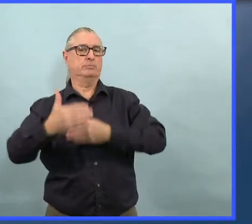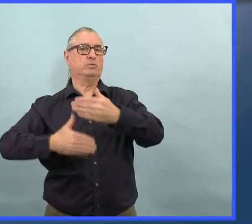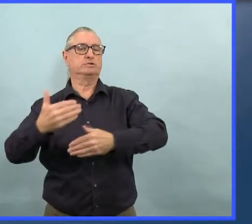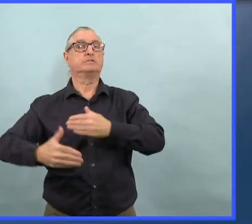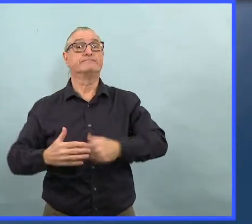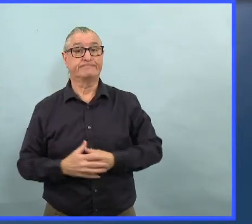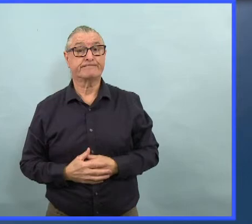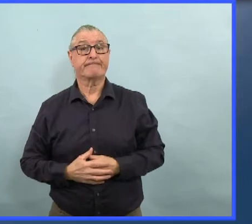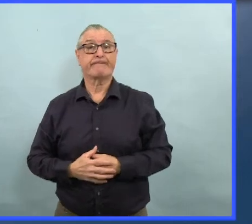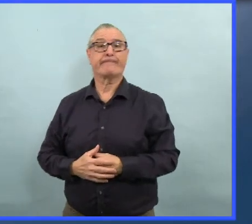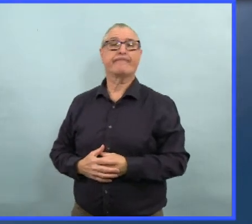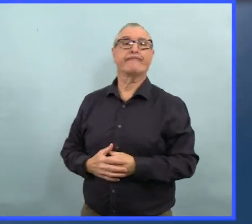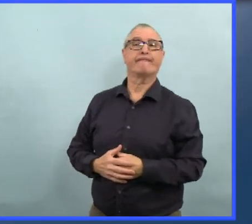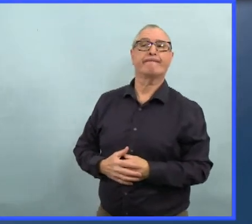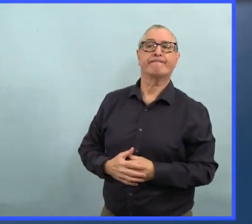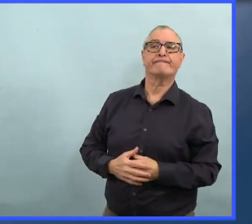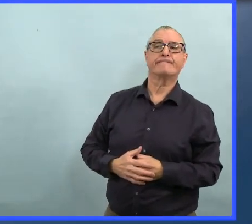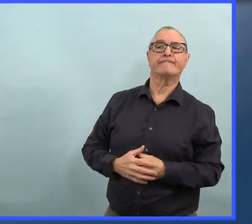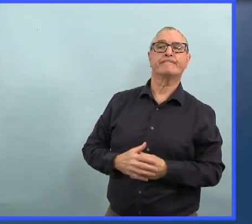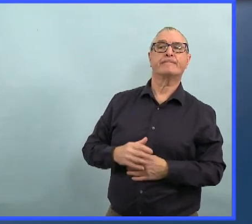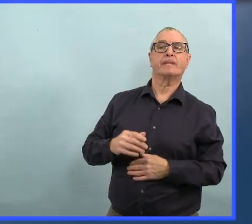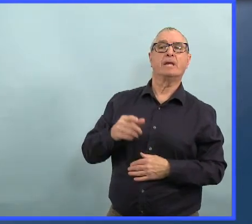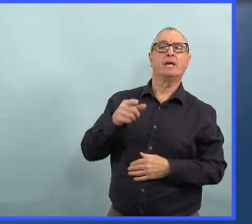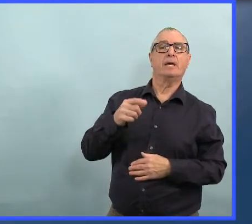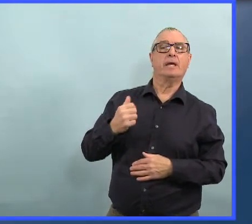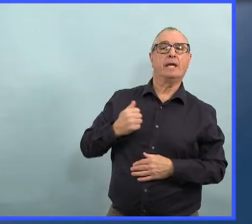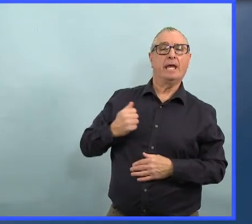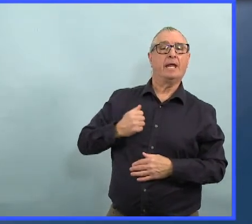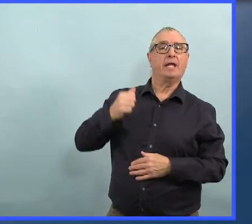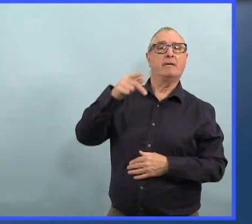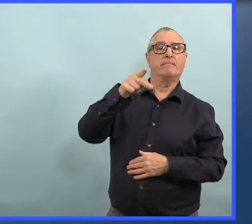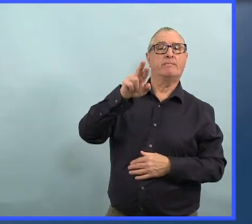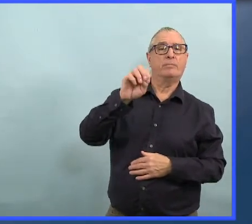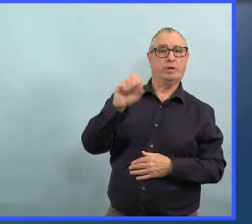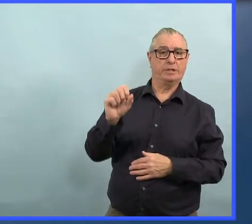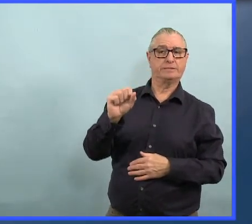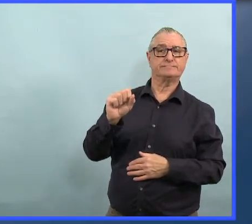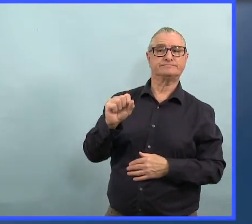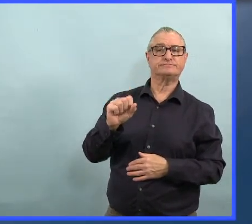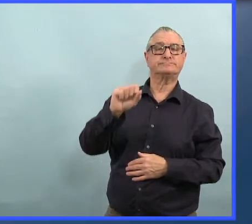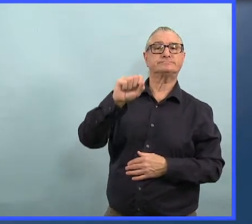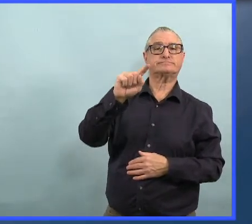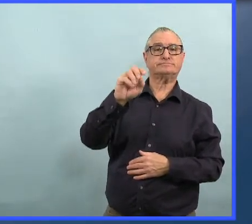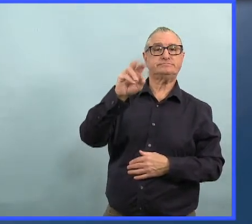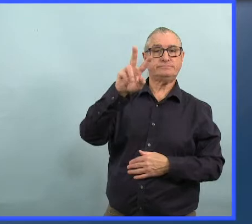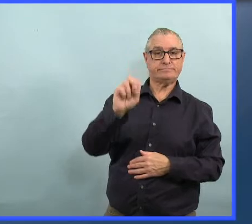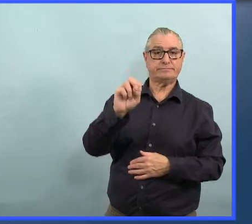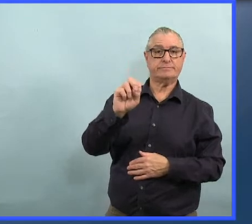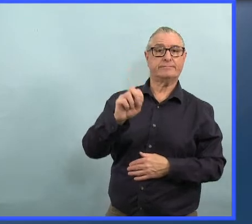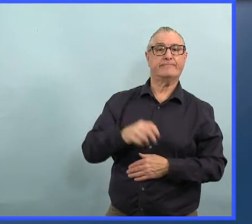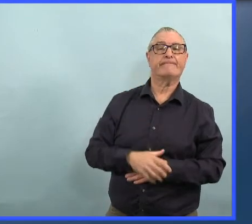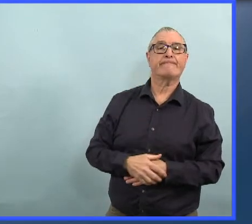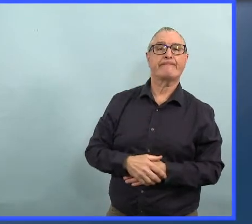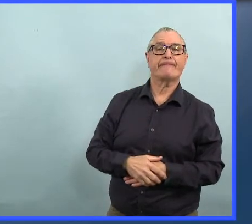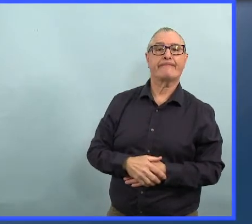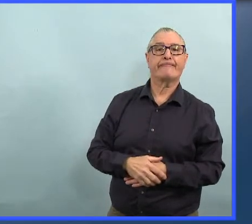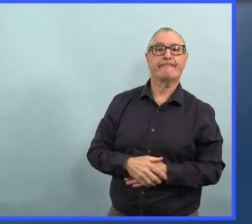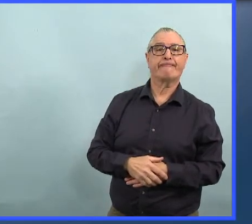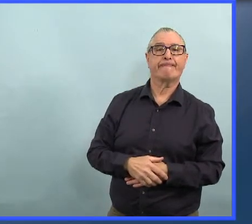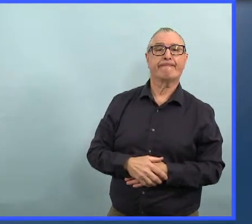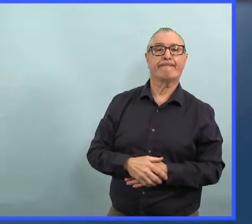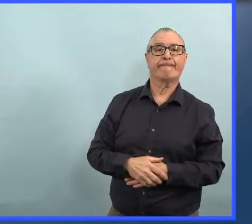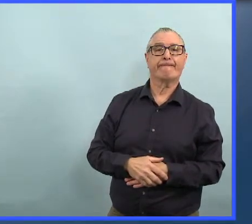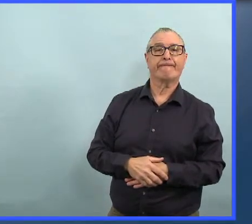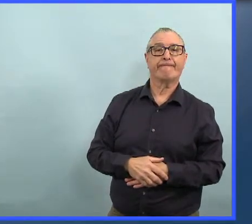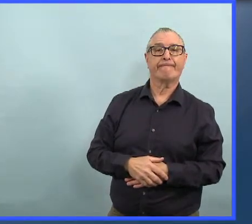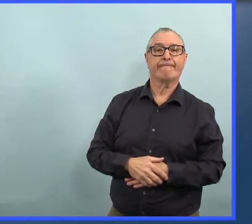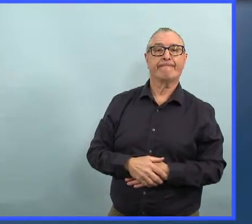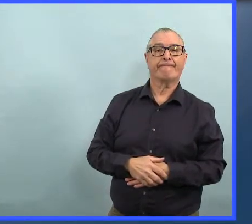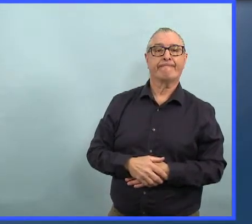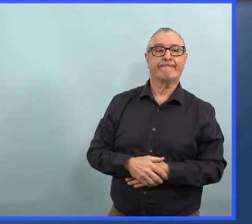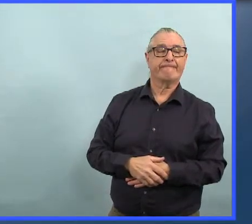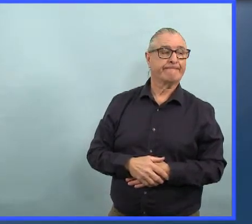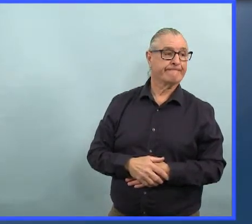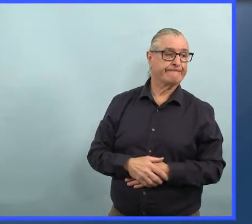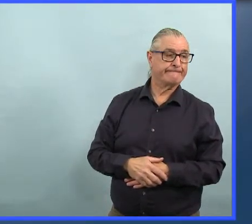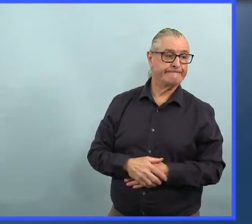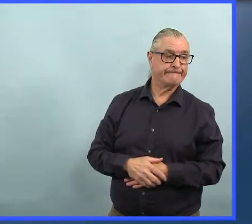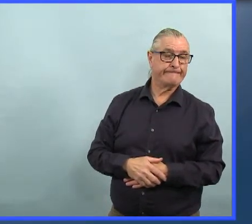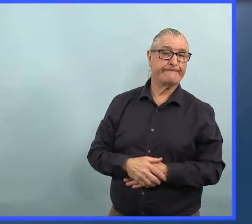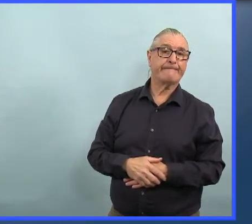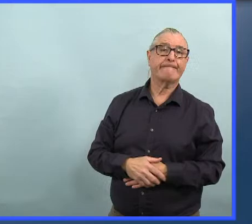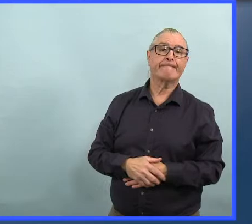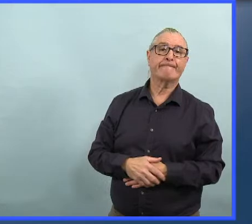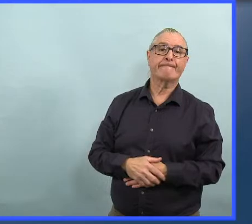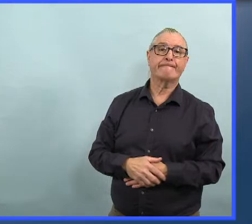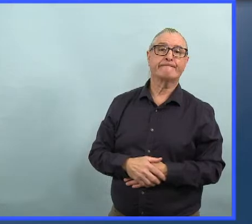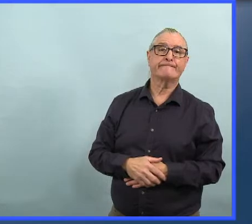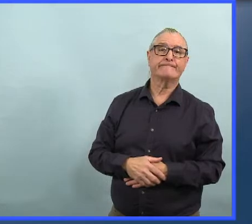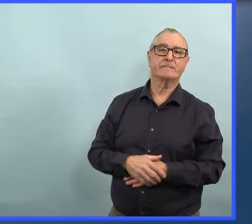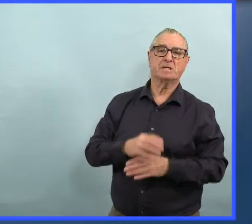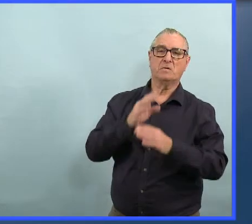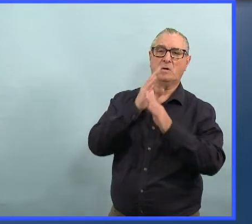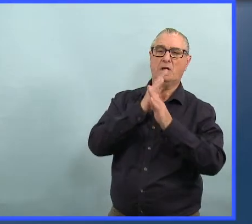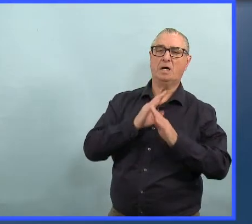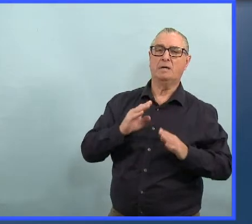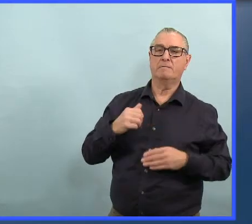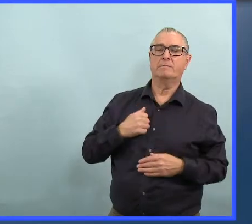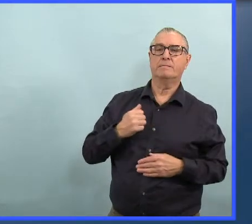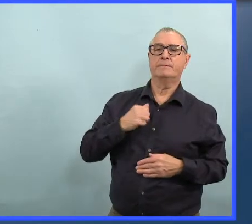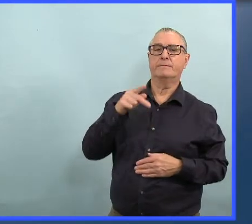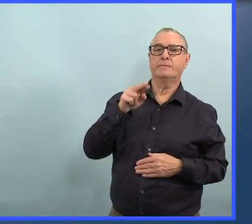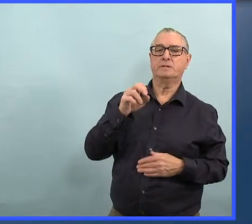from the canadian press steve